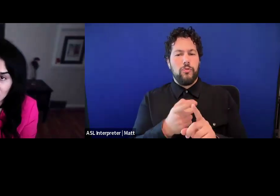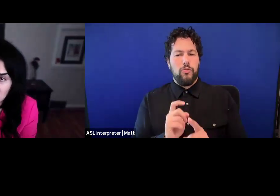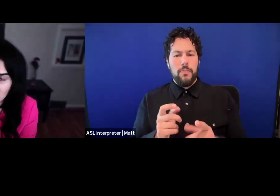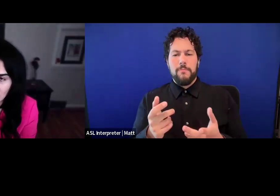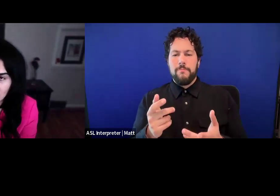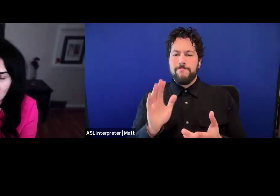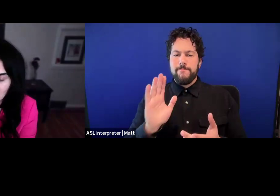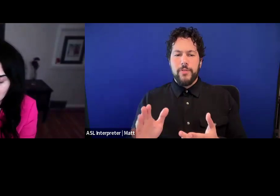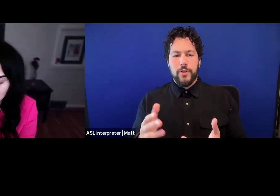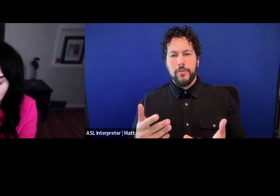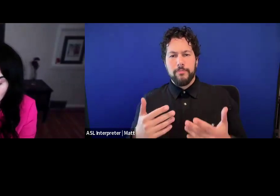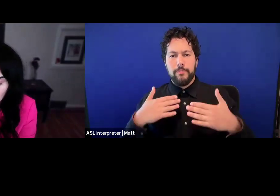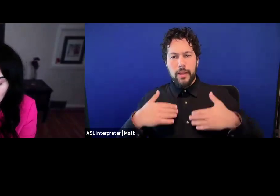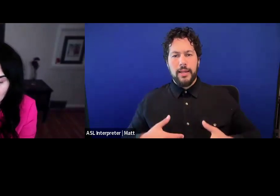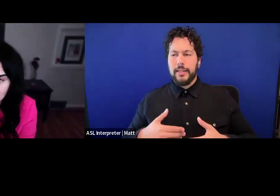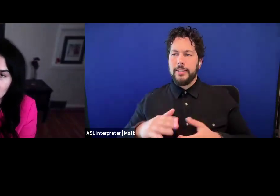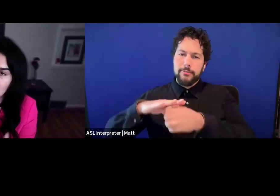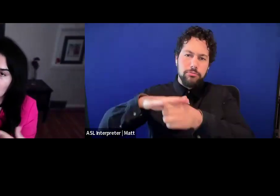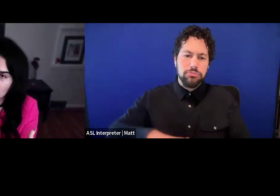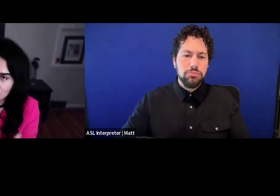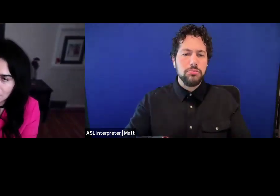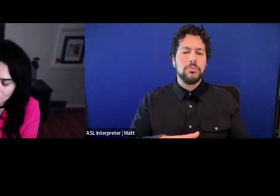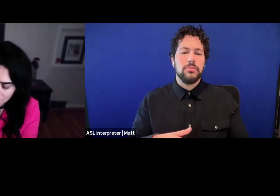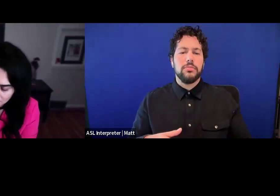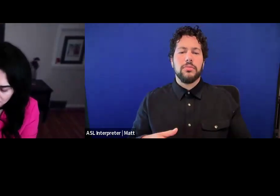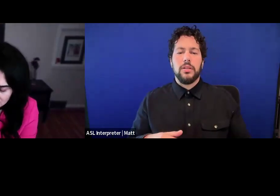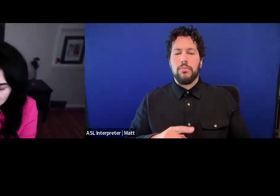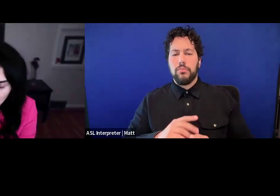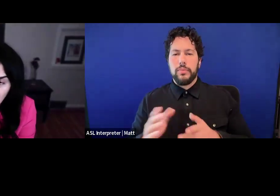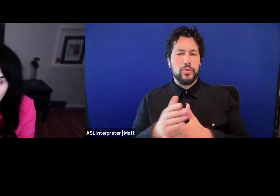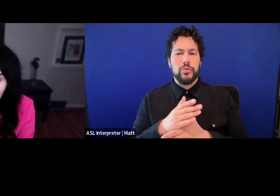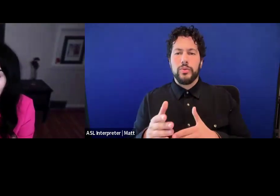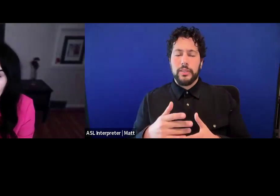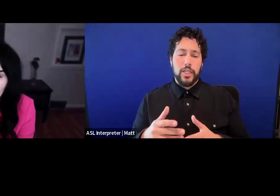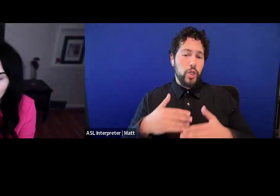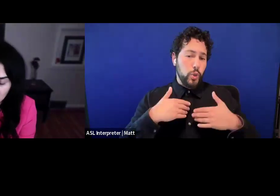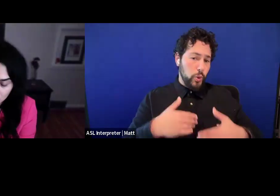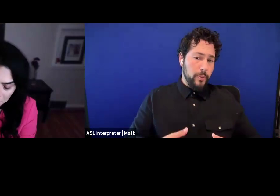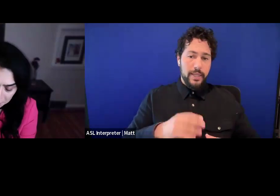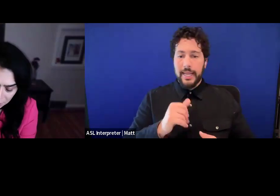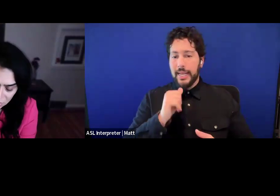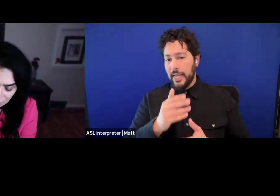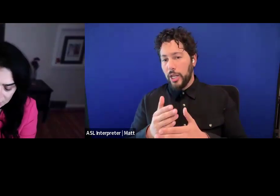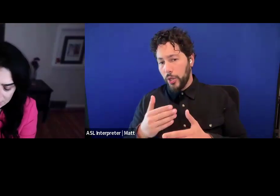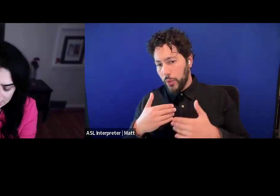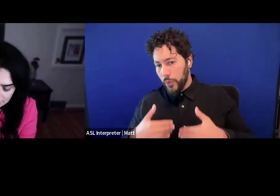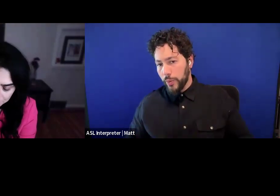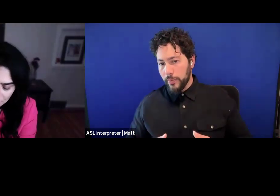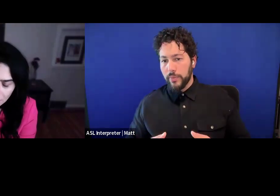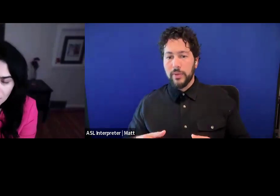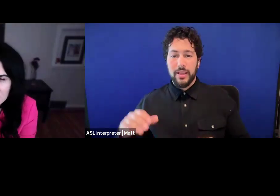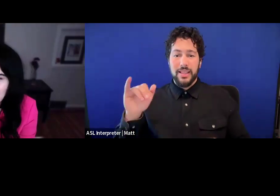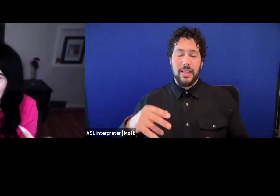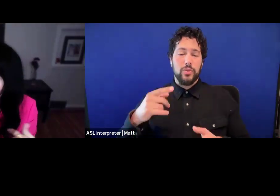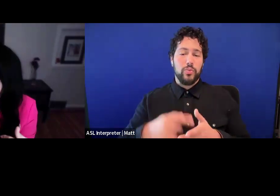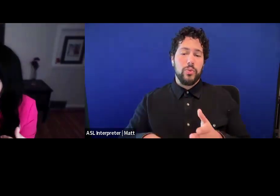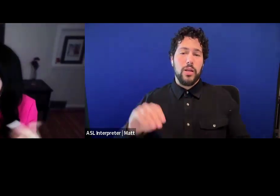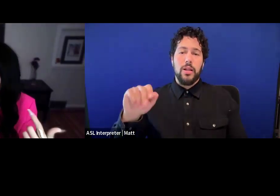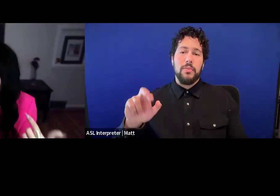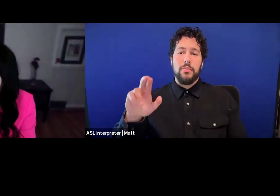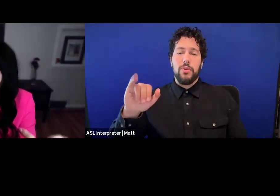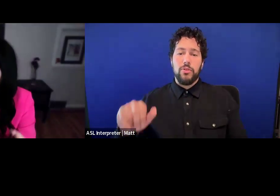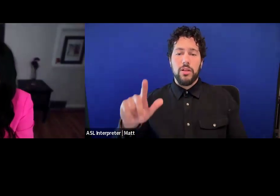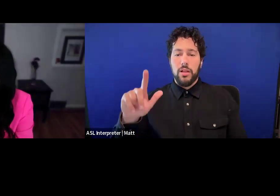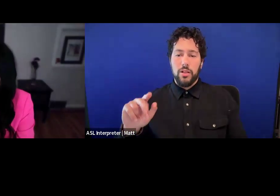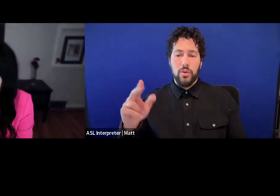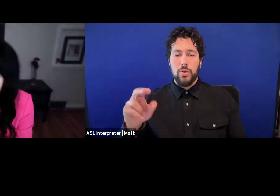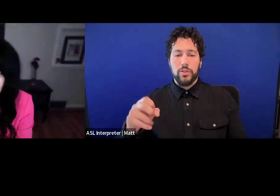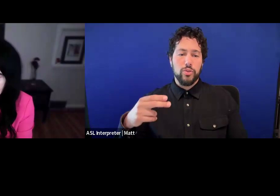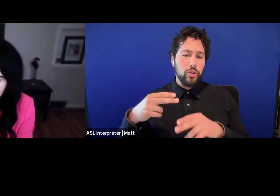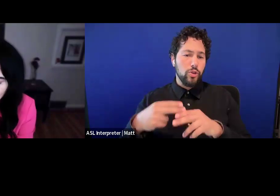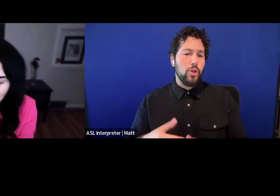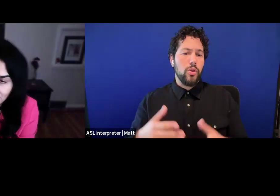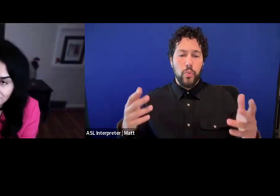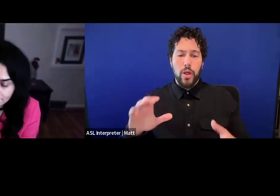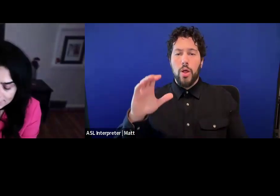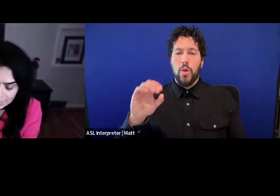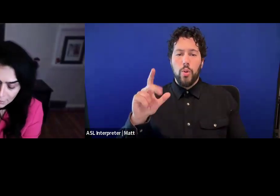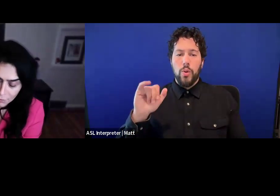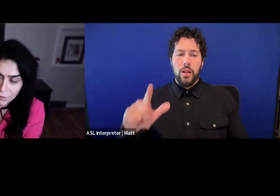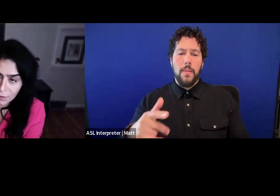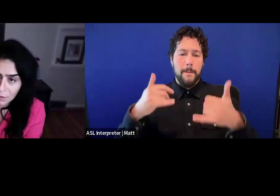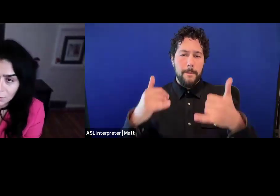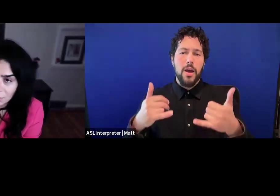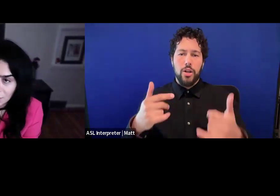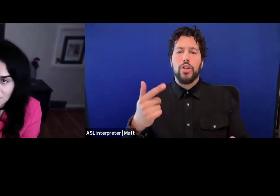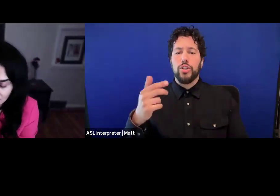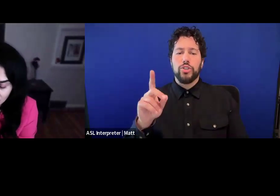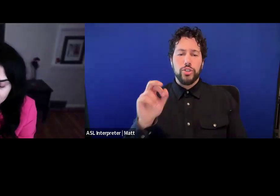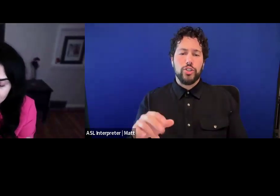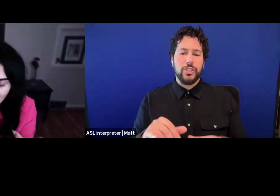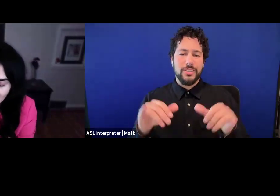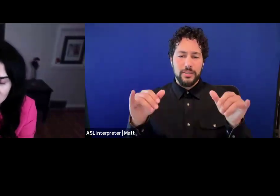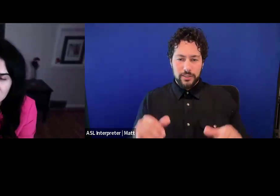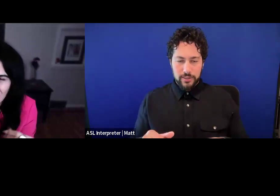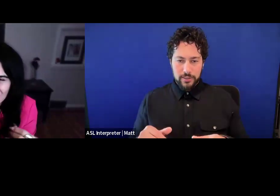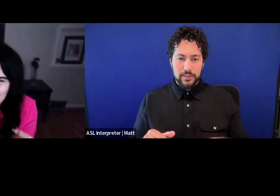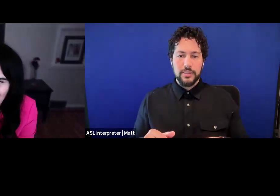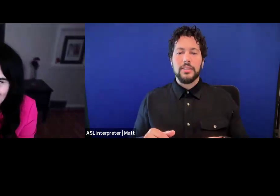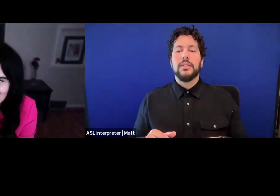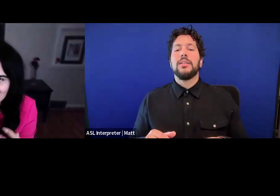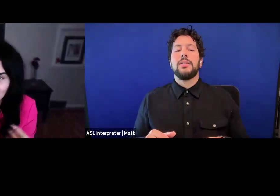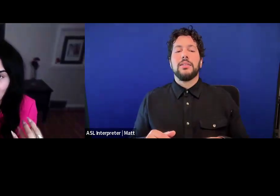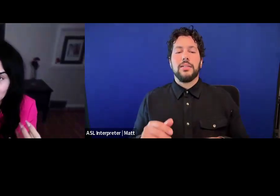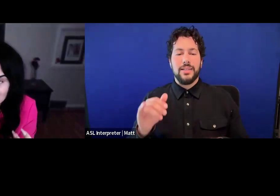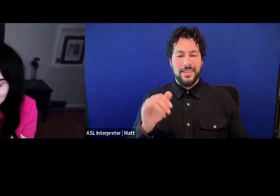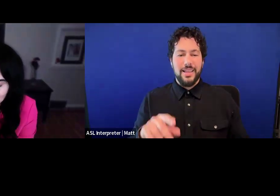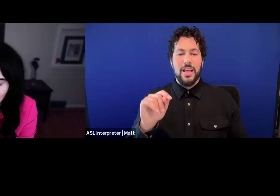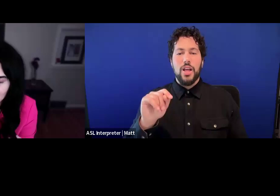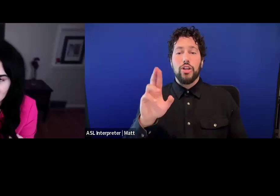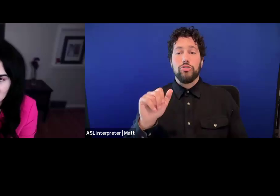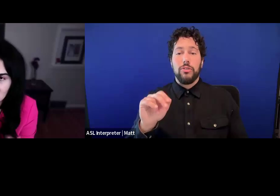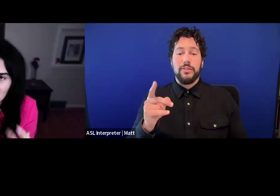the human and not human or what Maria Luganes called the colonial modern gender system. It is from within, but also beyond this system that Travesti and Joteria communities give rise to expansive epistemology.